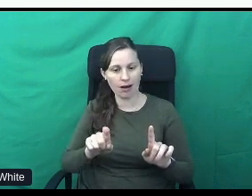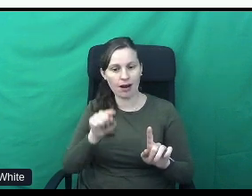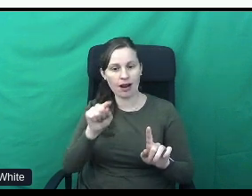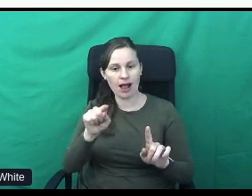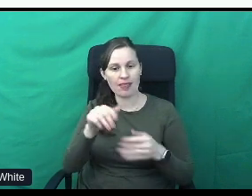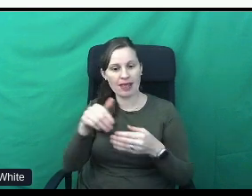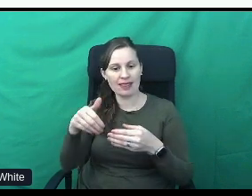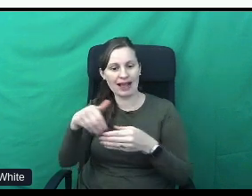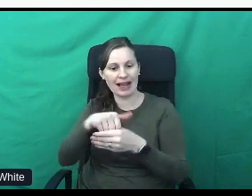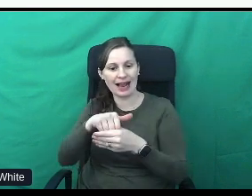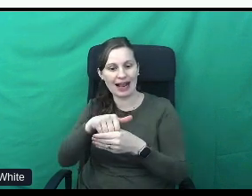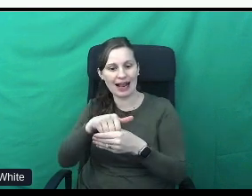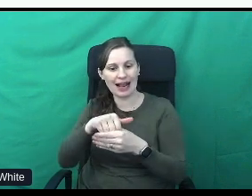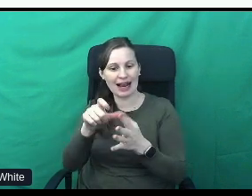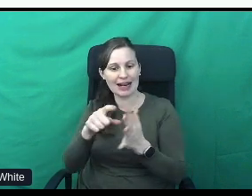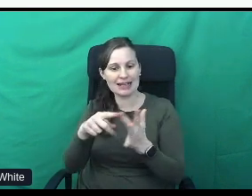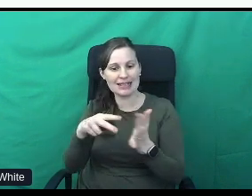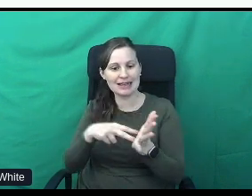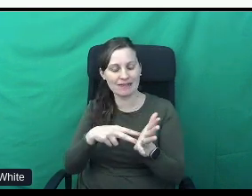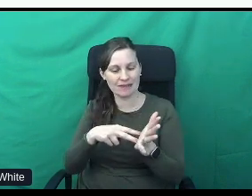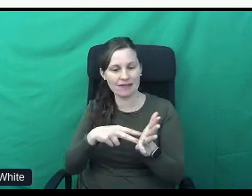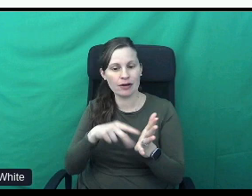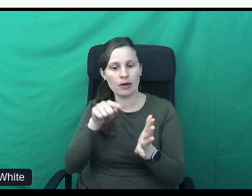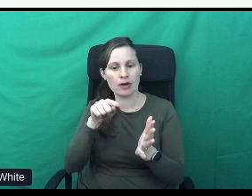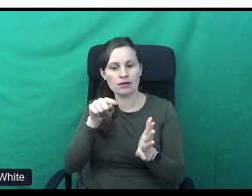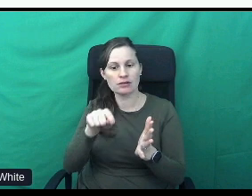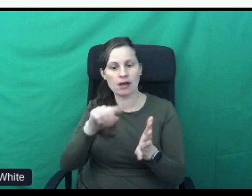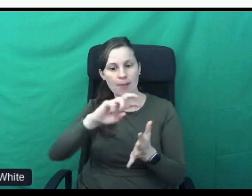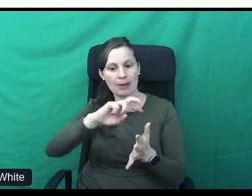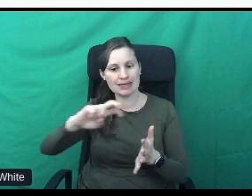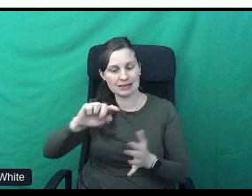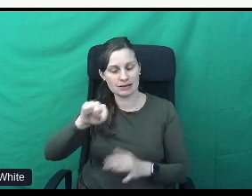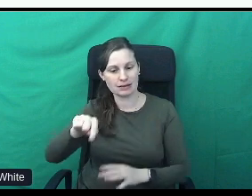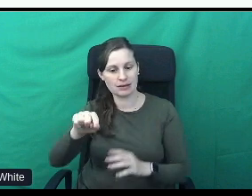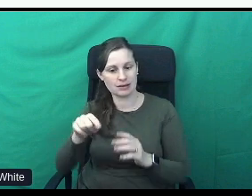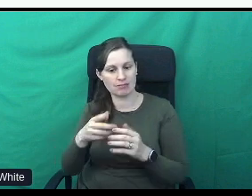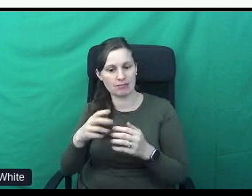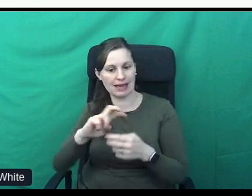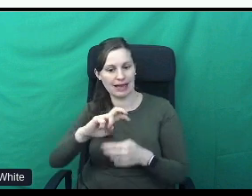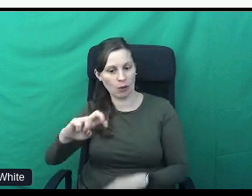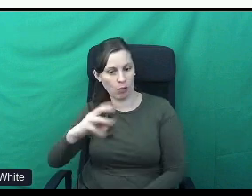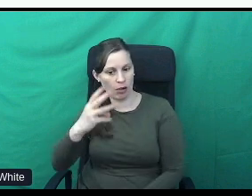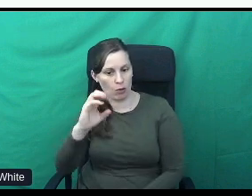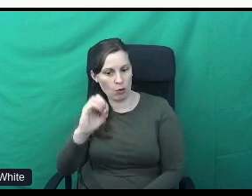we've got the tabindex="0" which makes supposedly in the button focusable.